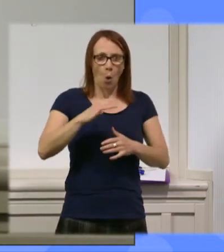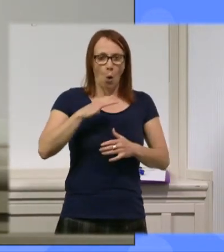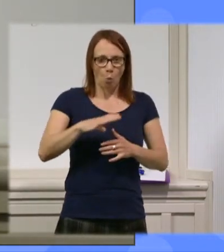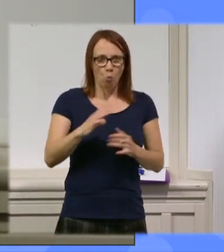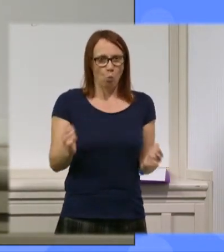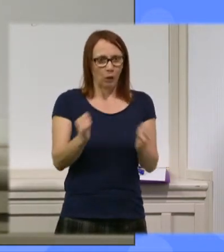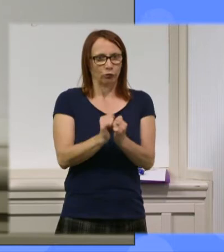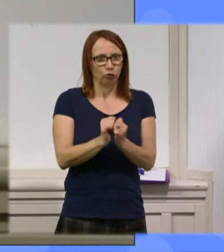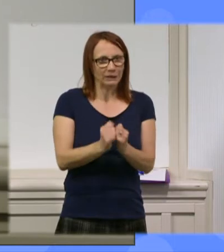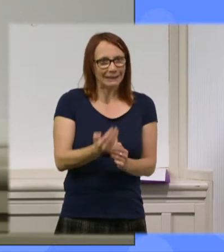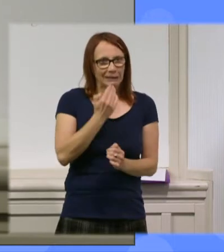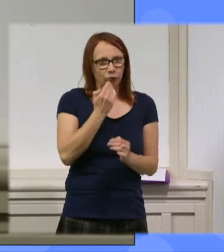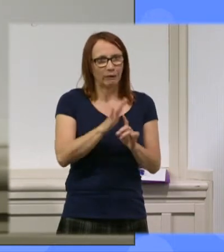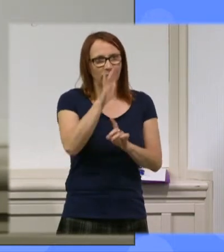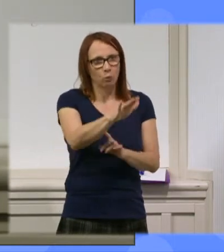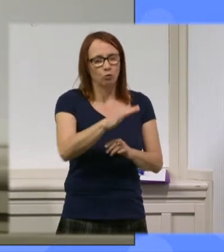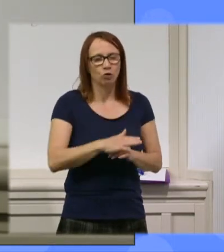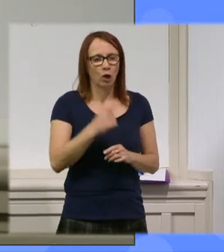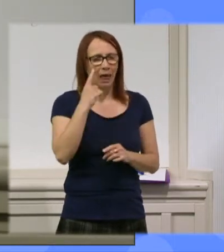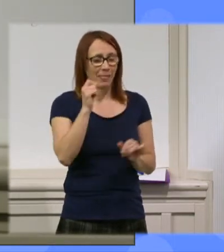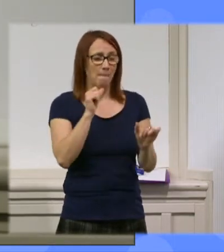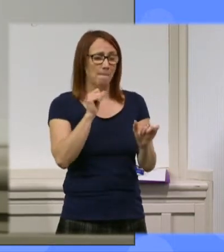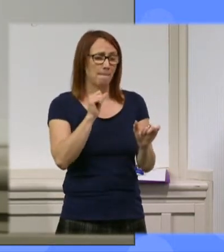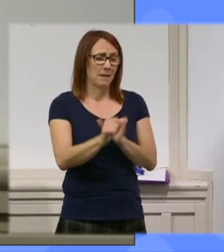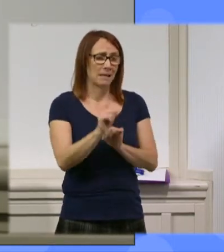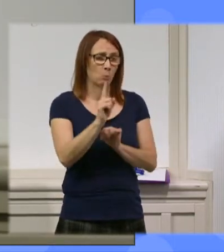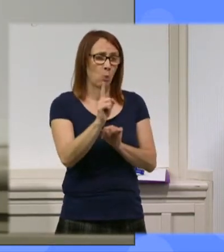think that we're best place to do that within the EU the EU can help us crack